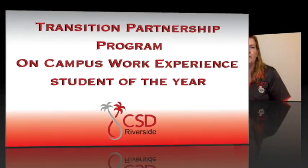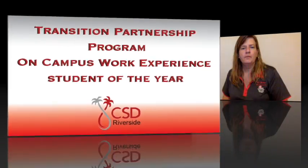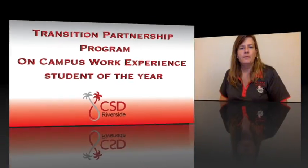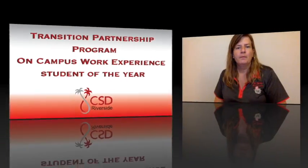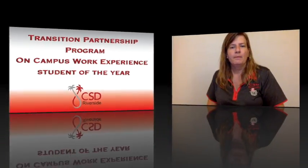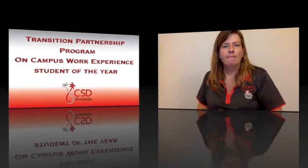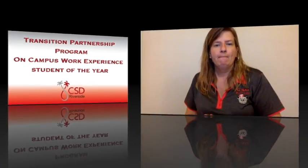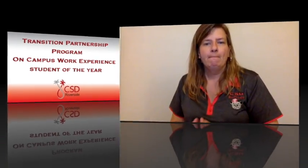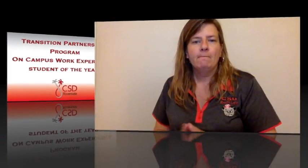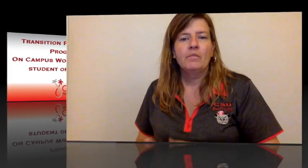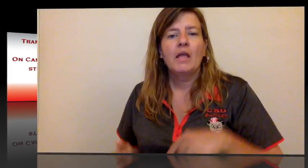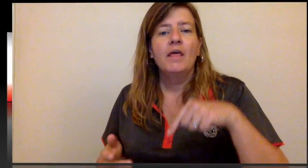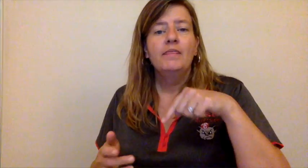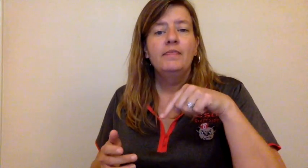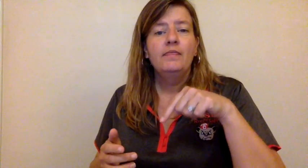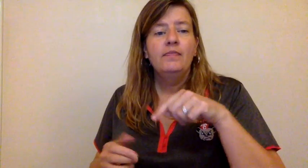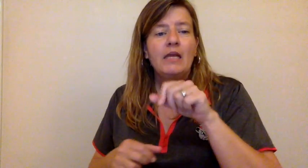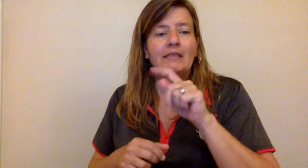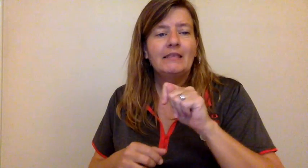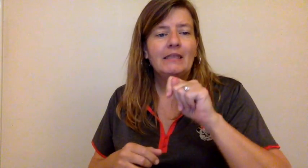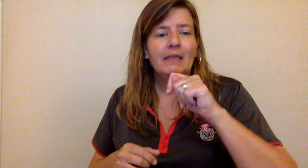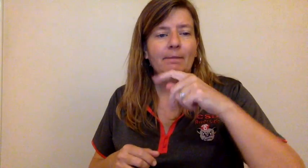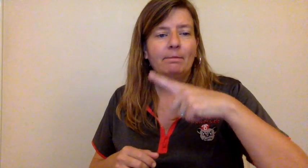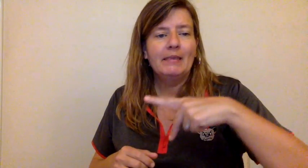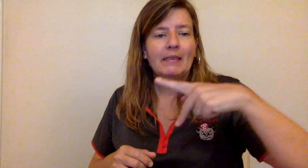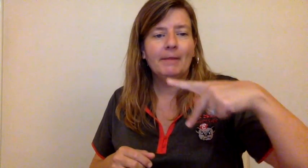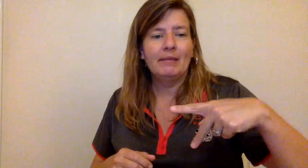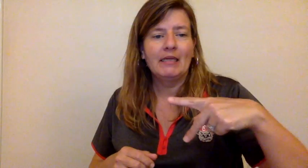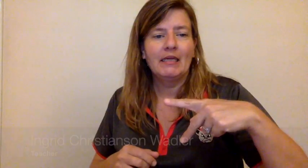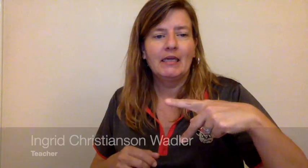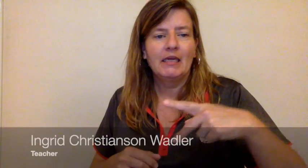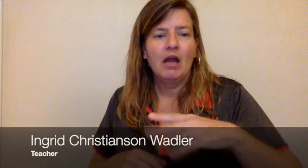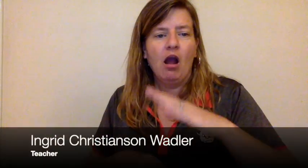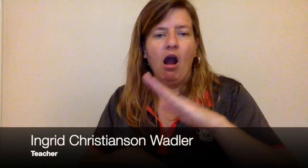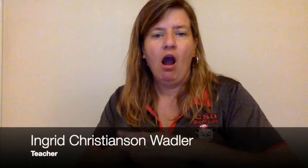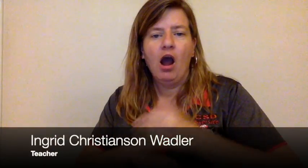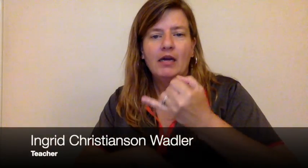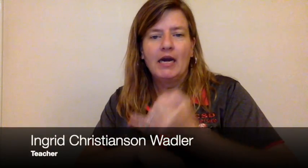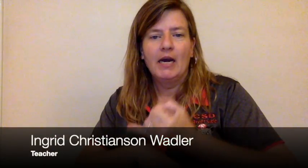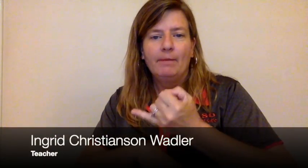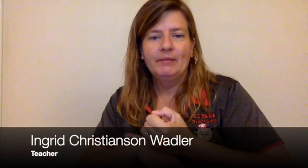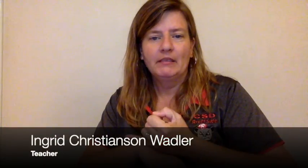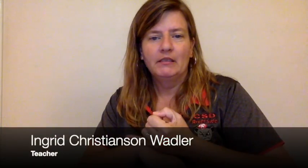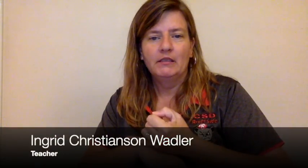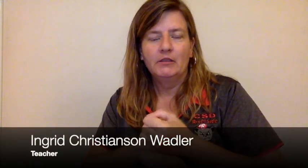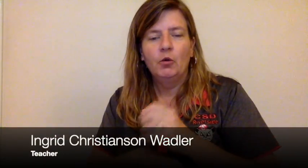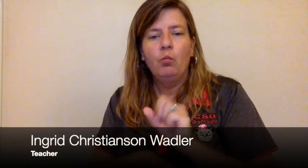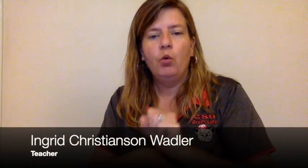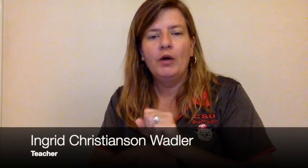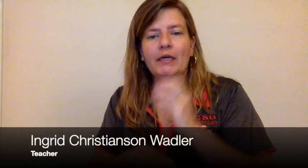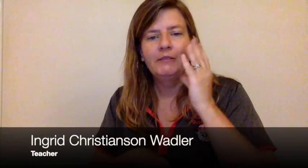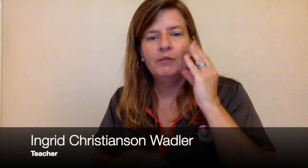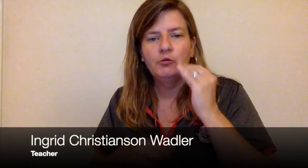on campus work Experience Award.